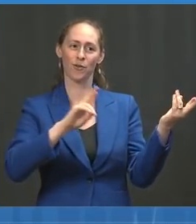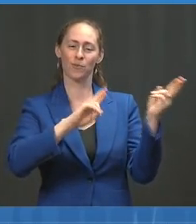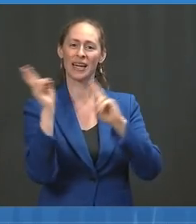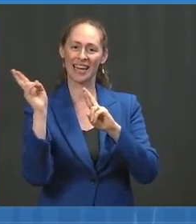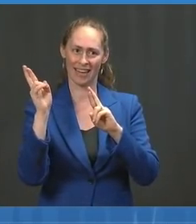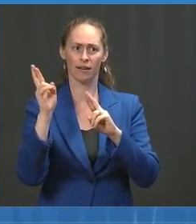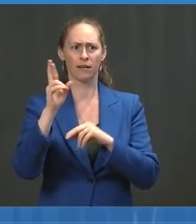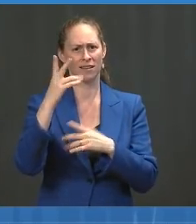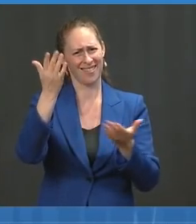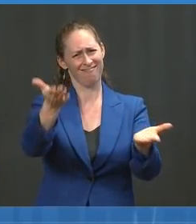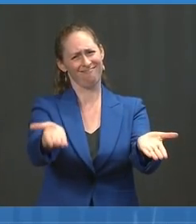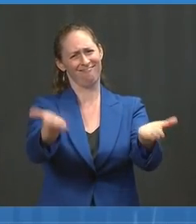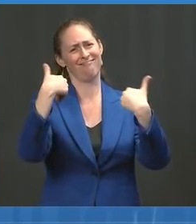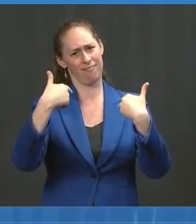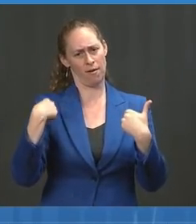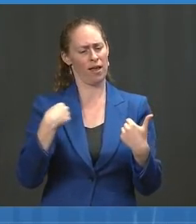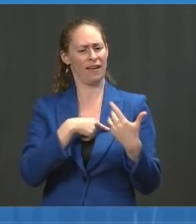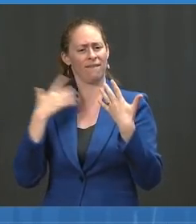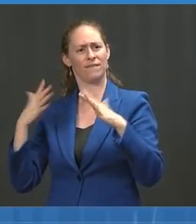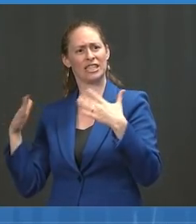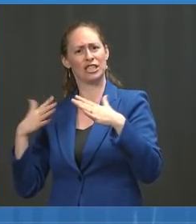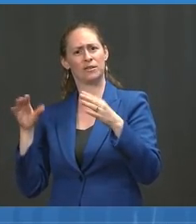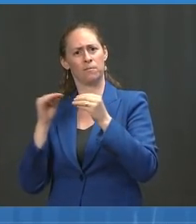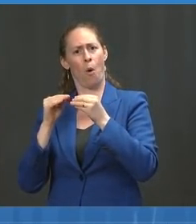who have already rolled up their sleeve and gotten vaccinated.